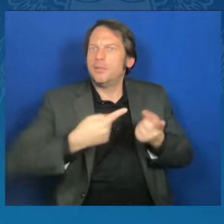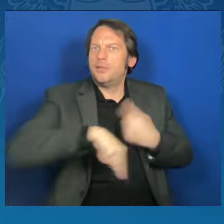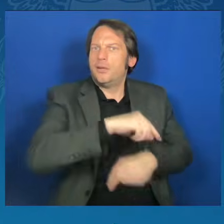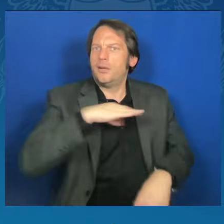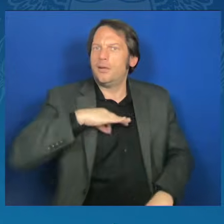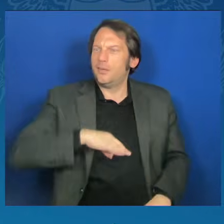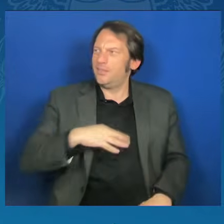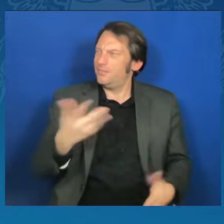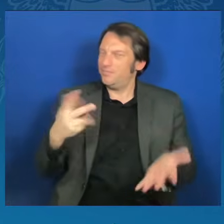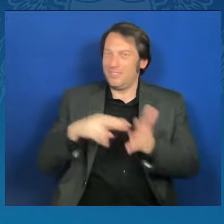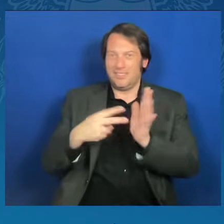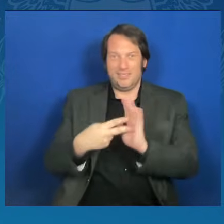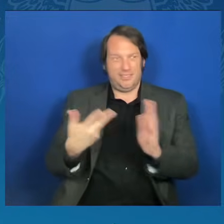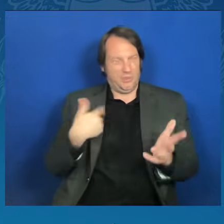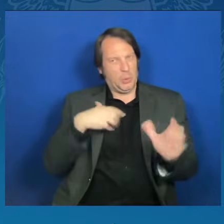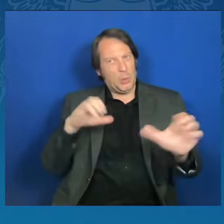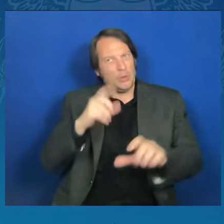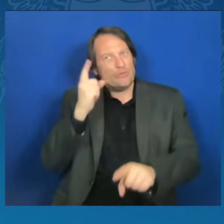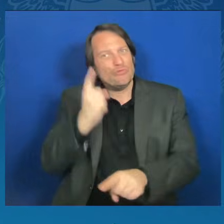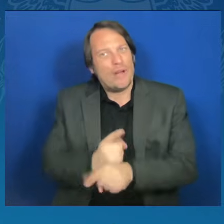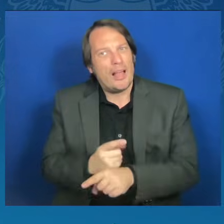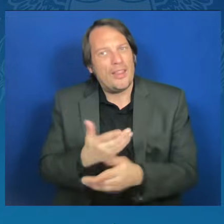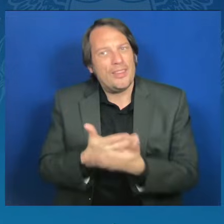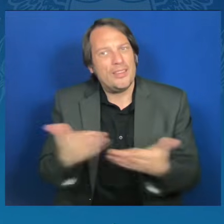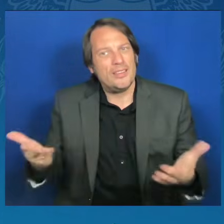Because the bottom line -- and yes, the bottom line,